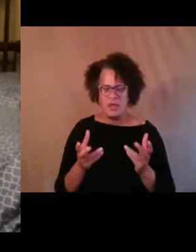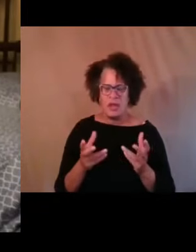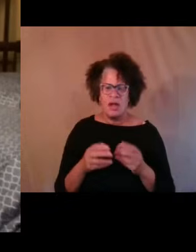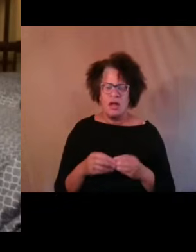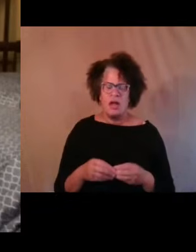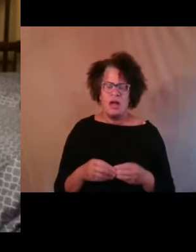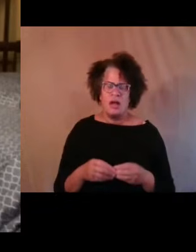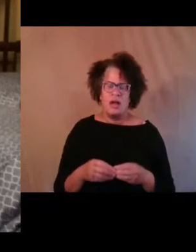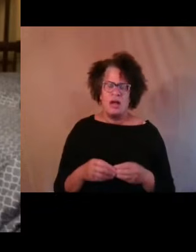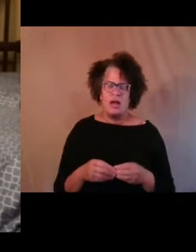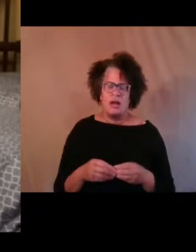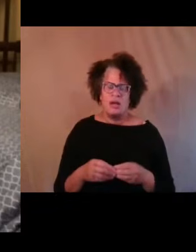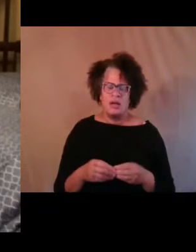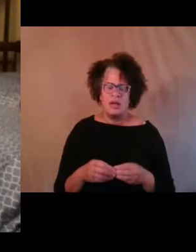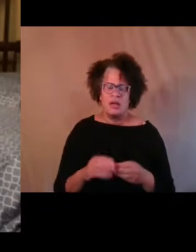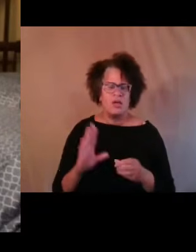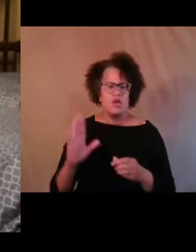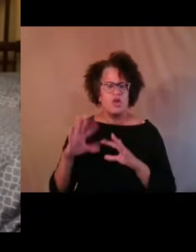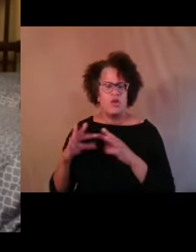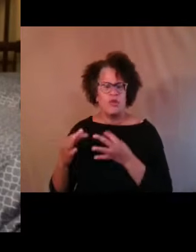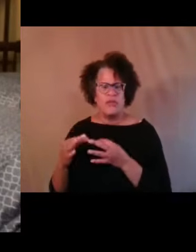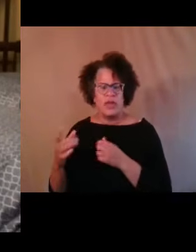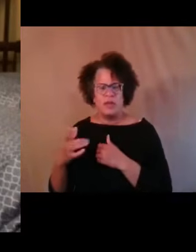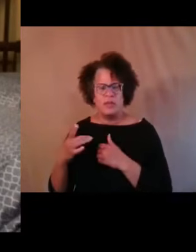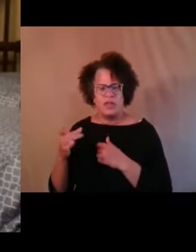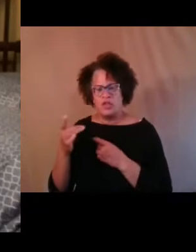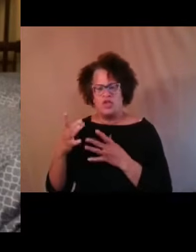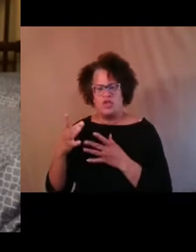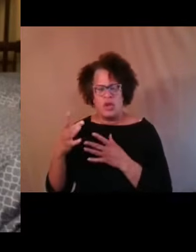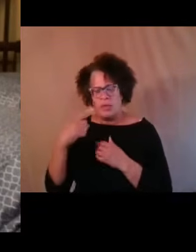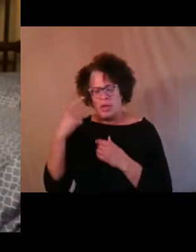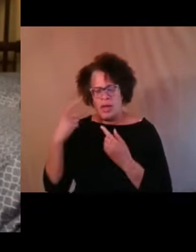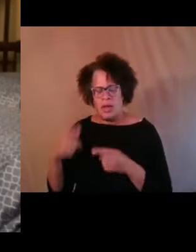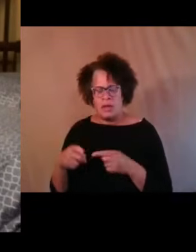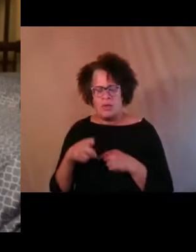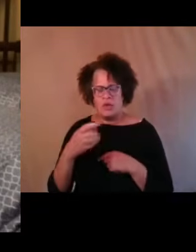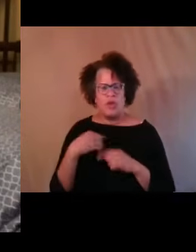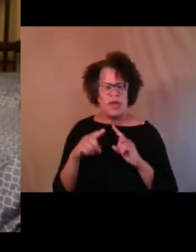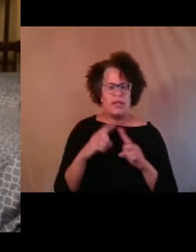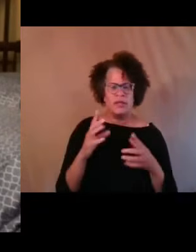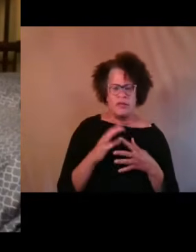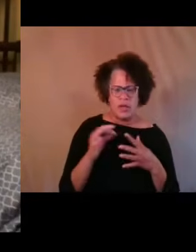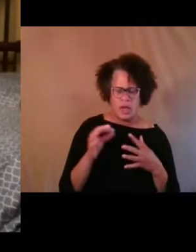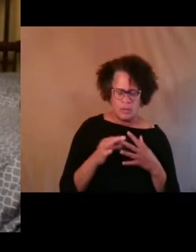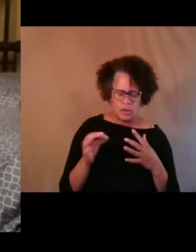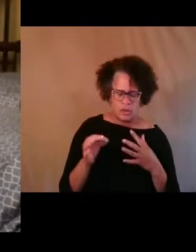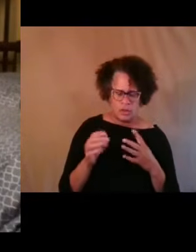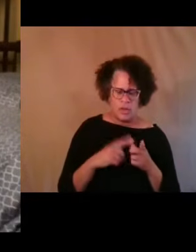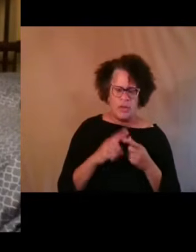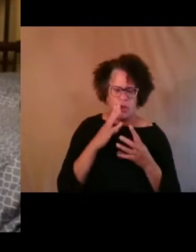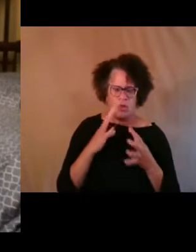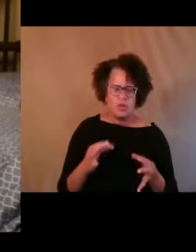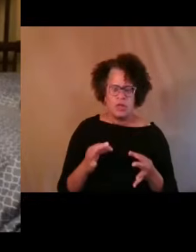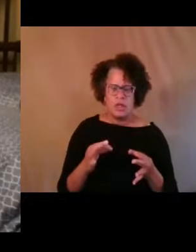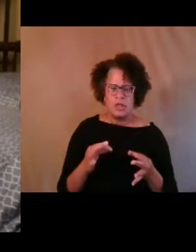"In the midst of your family trauma, you had different options and you chose to be a helper."